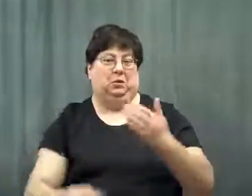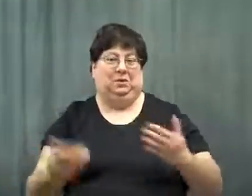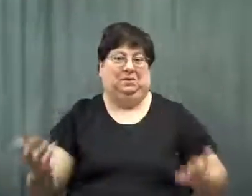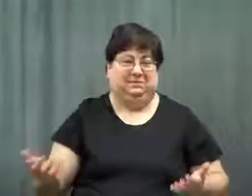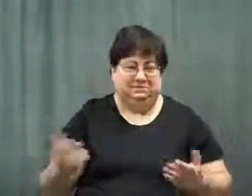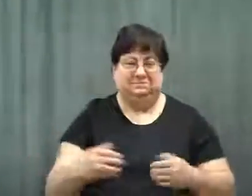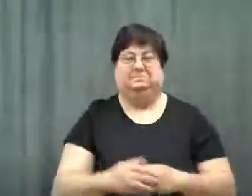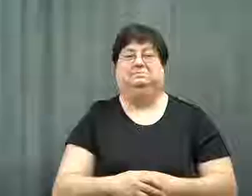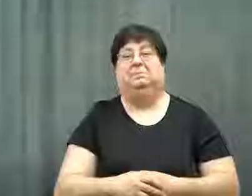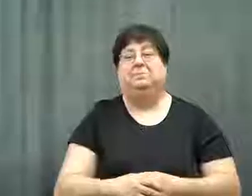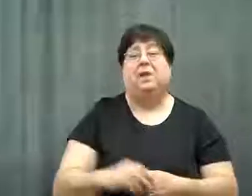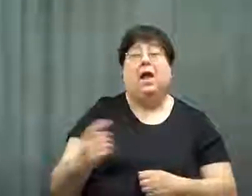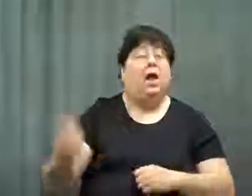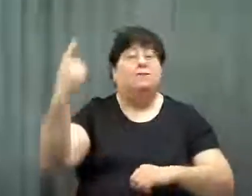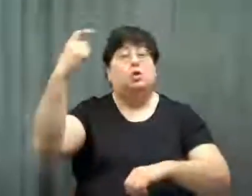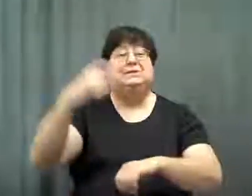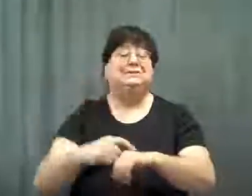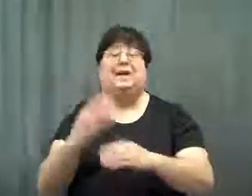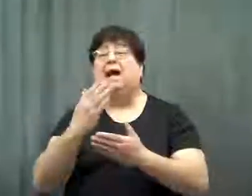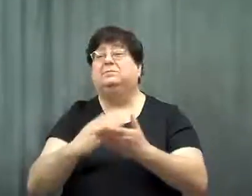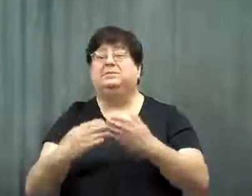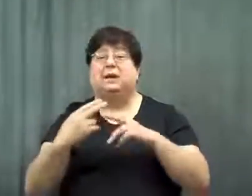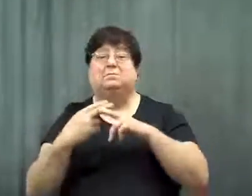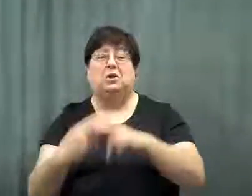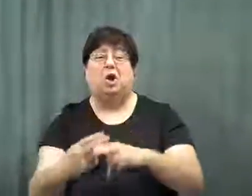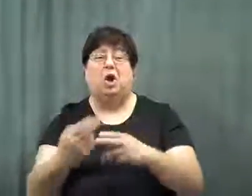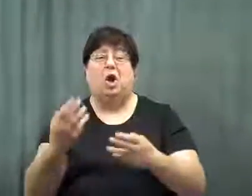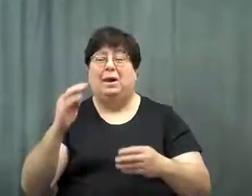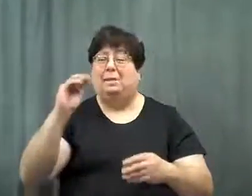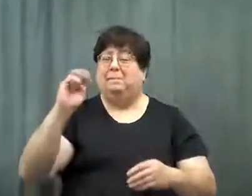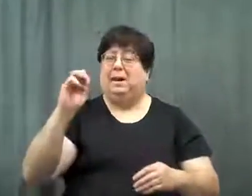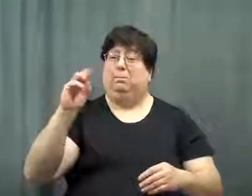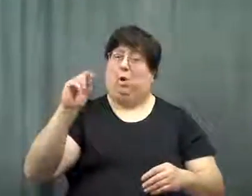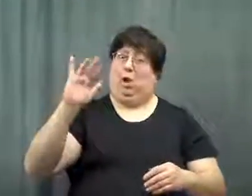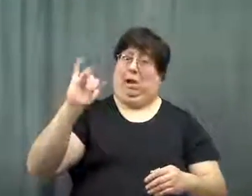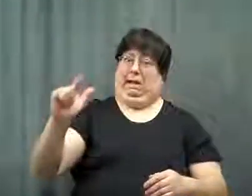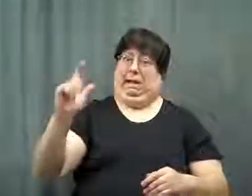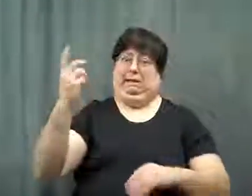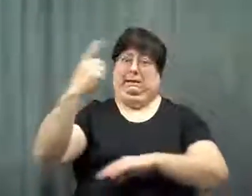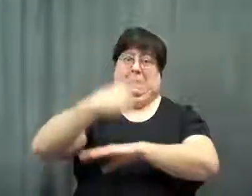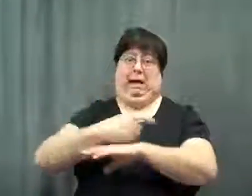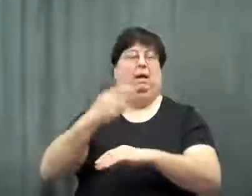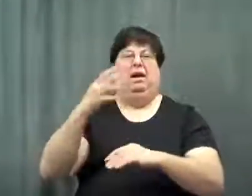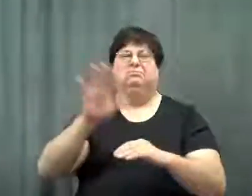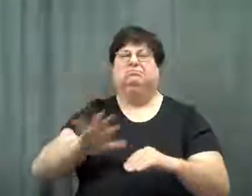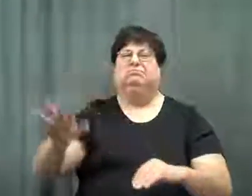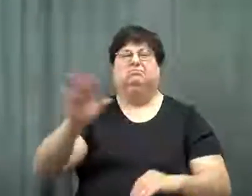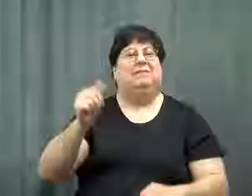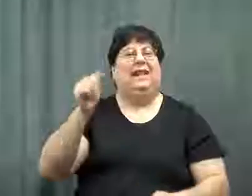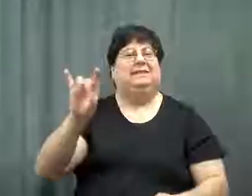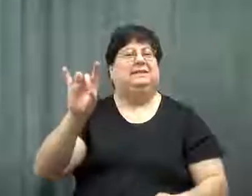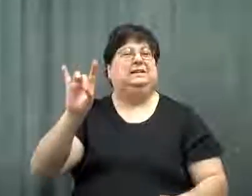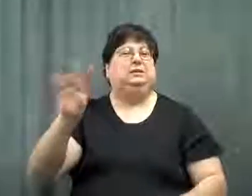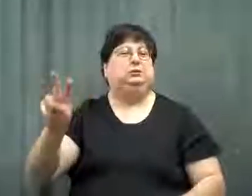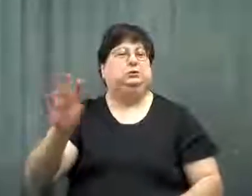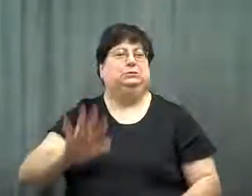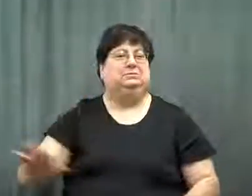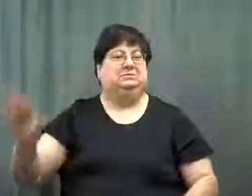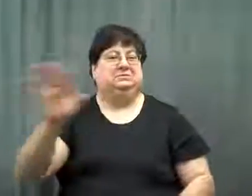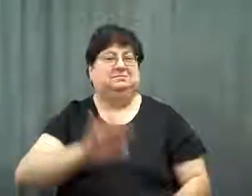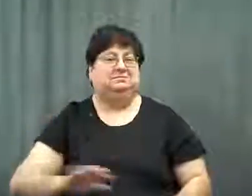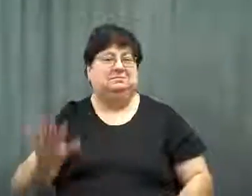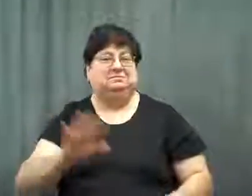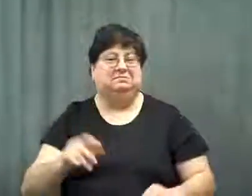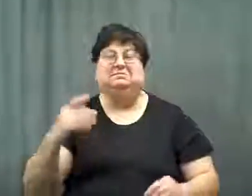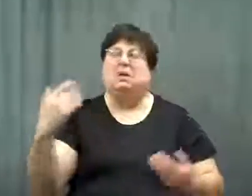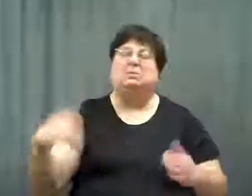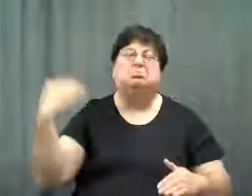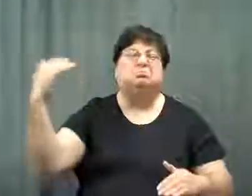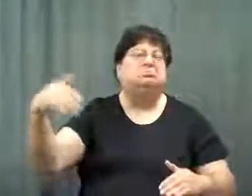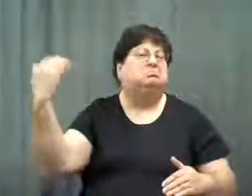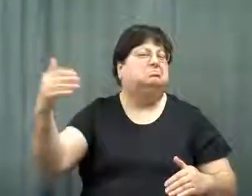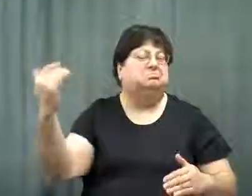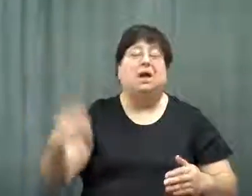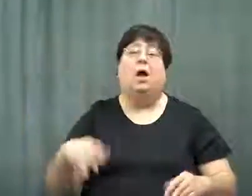It was first called Memorial Day around 1882, that happened off and on.